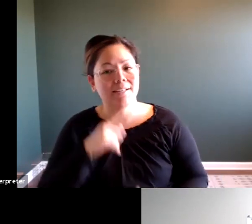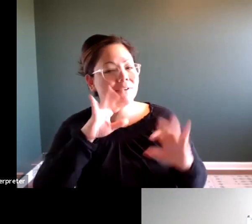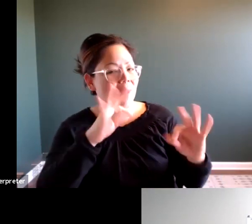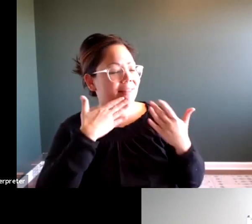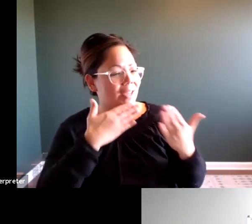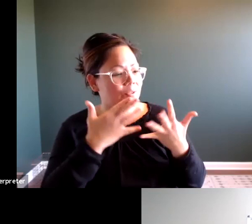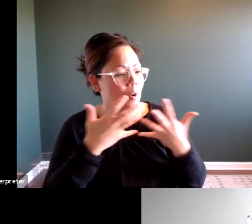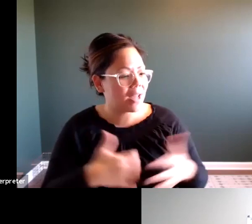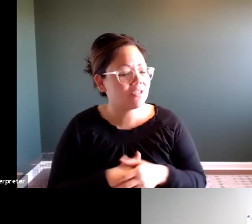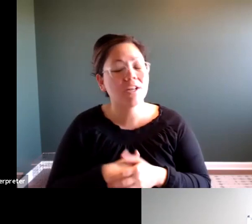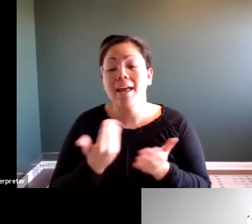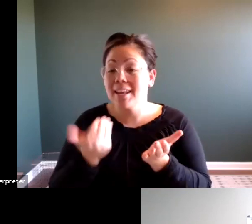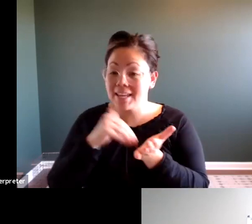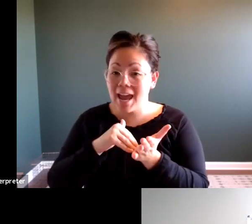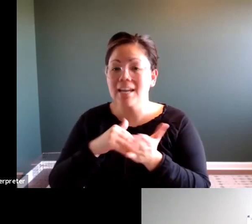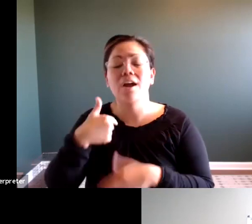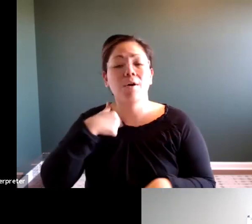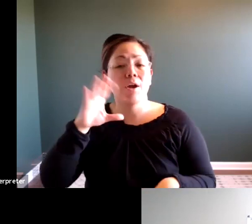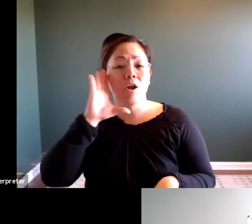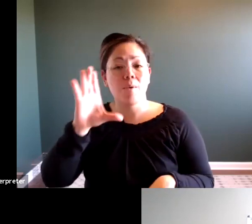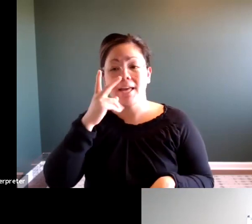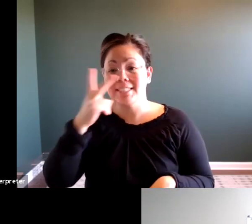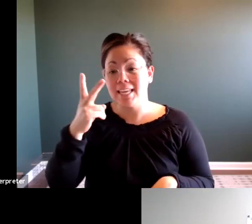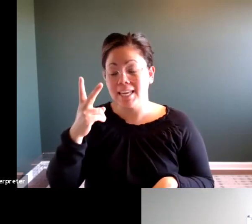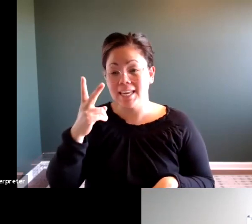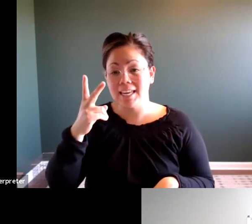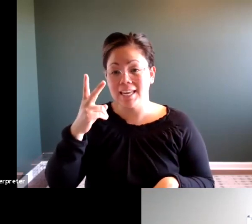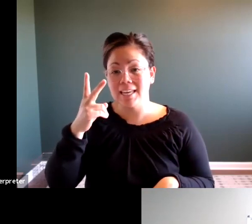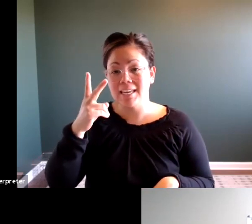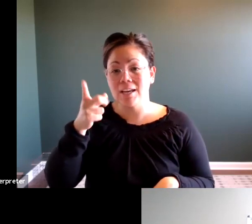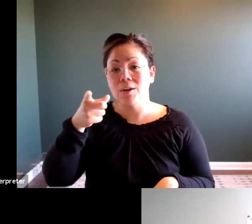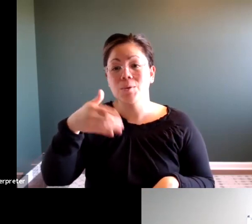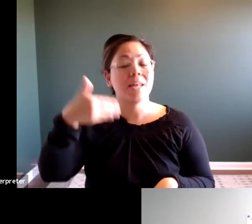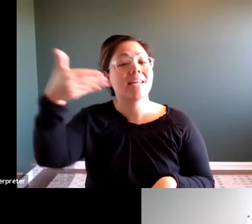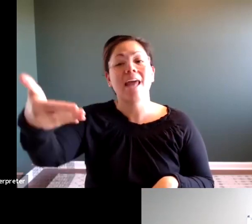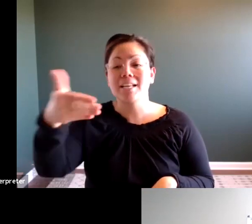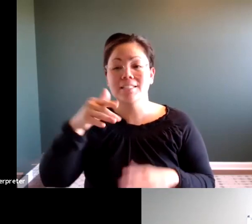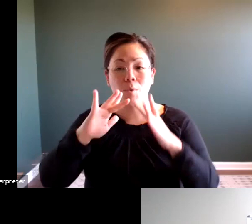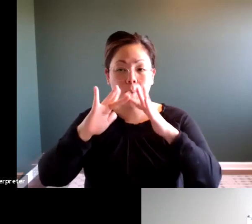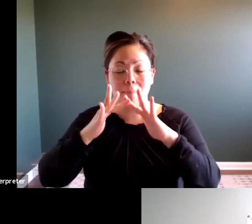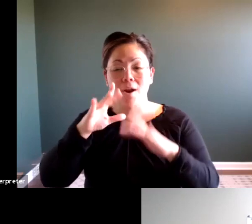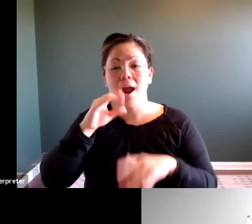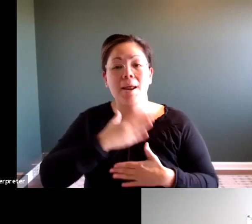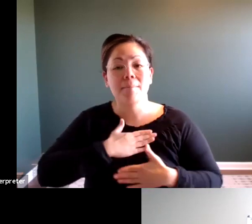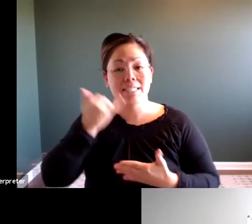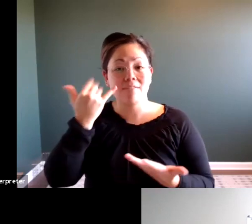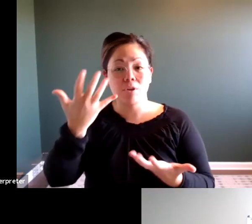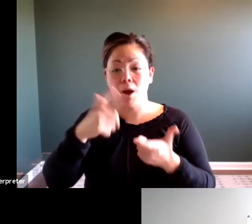And again we will see you at another webinar and please if you'd like to access this,